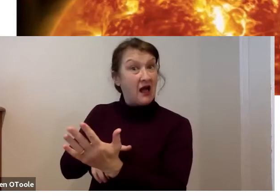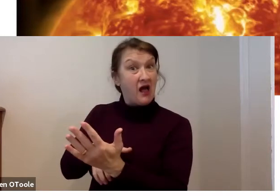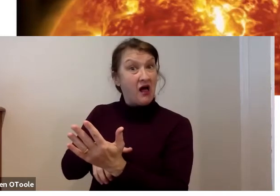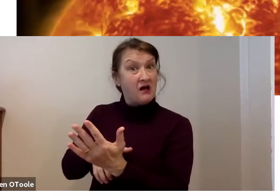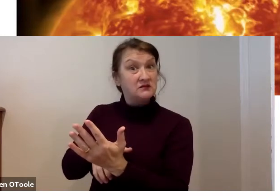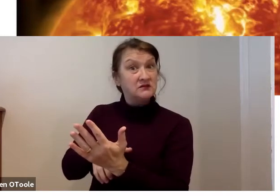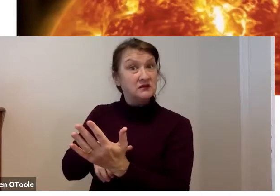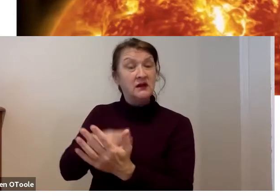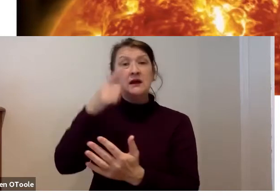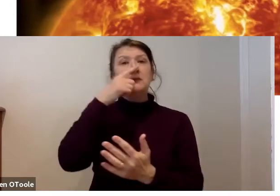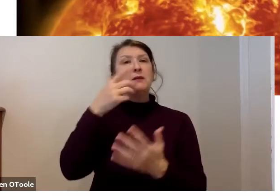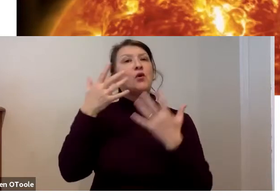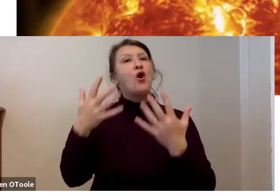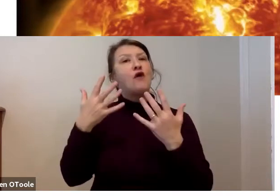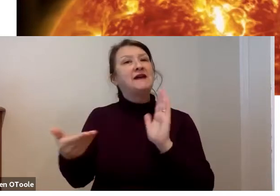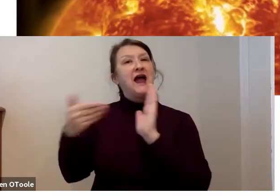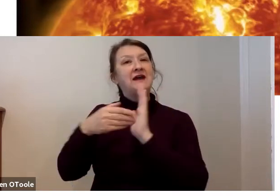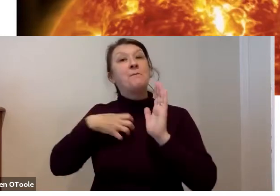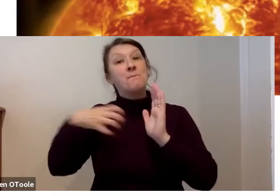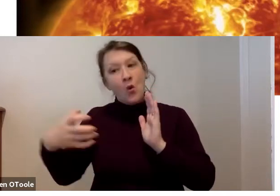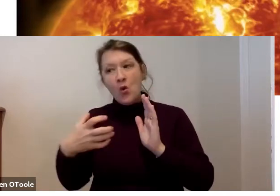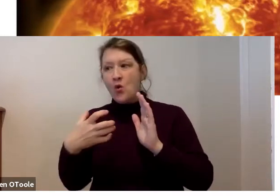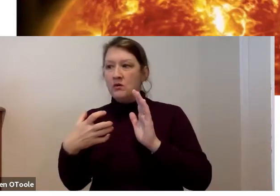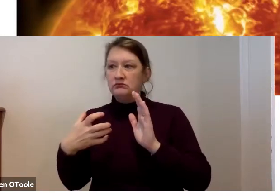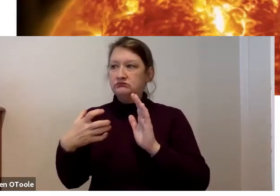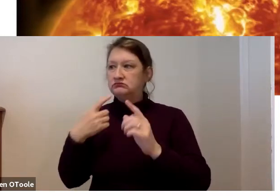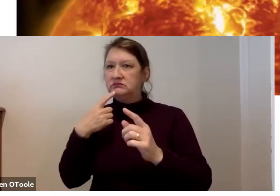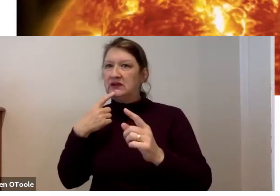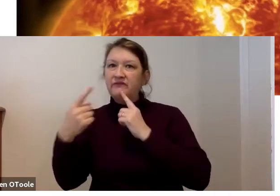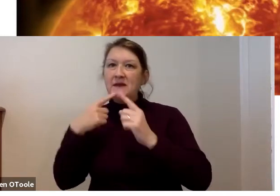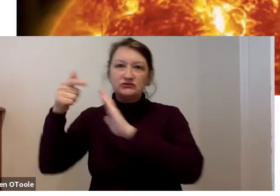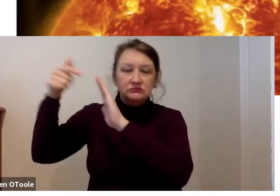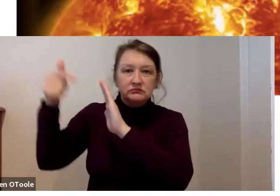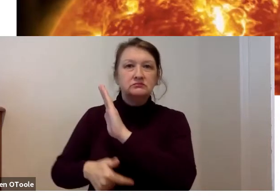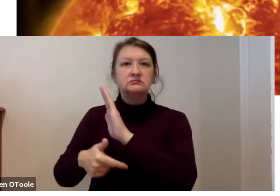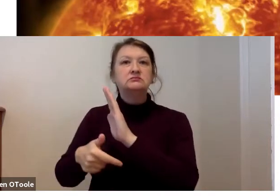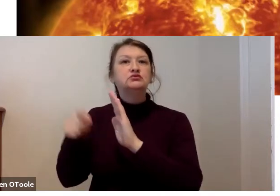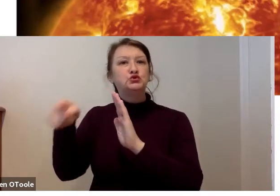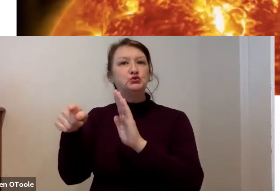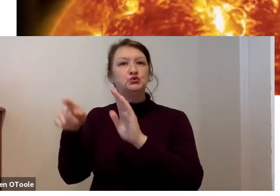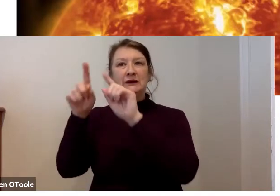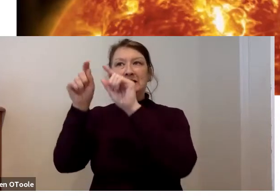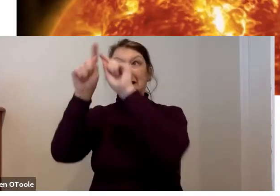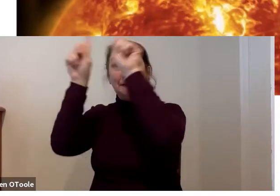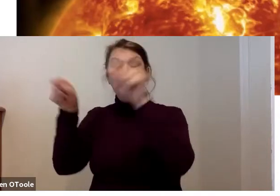images questions rather than alt text. Particularly because with alt text on social media there are limits of